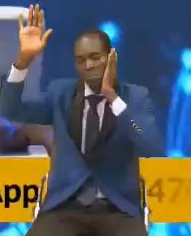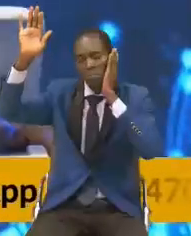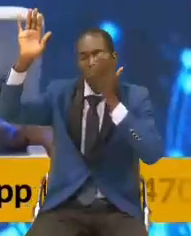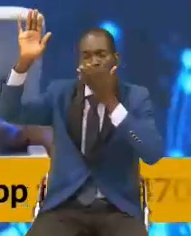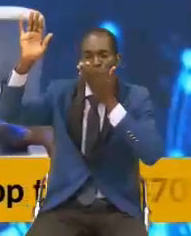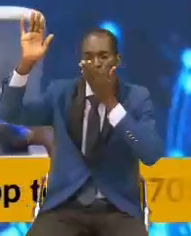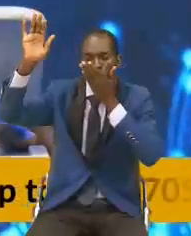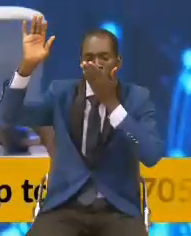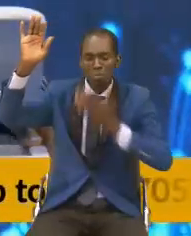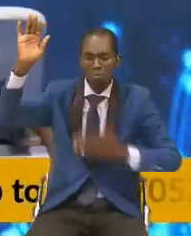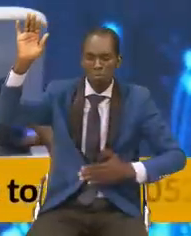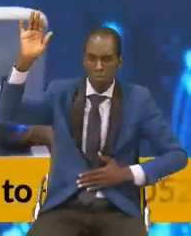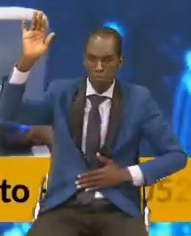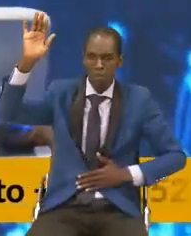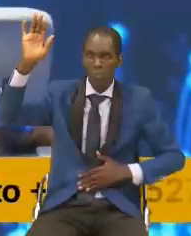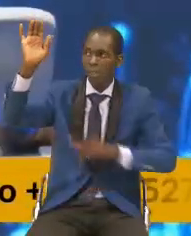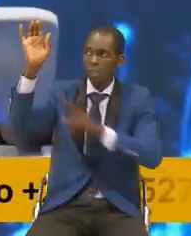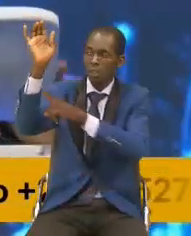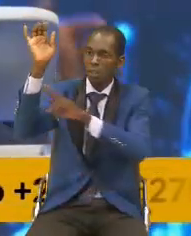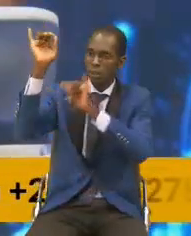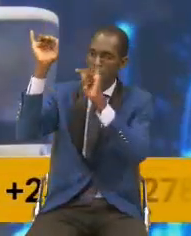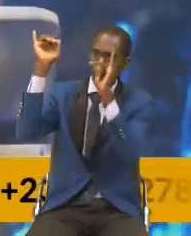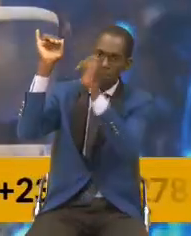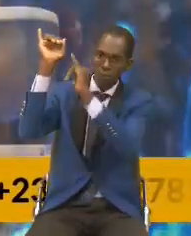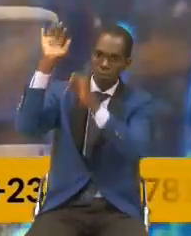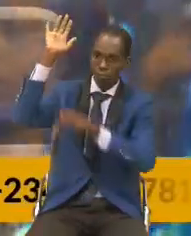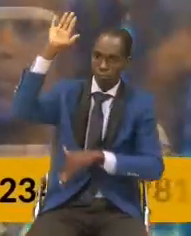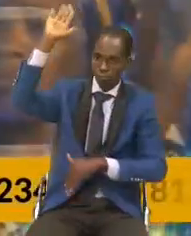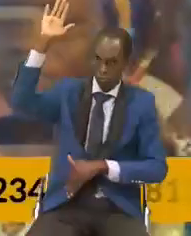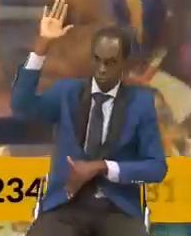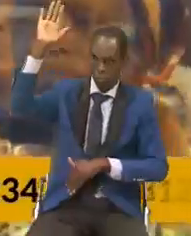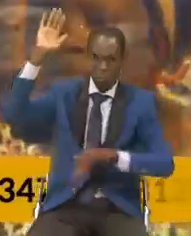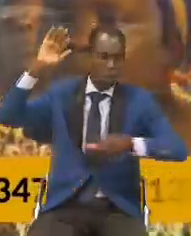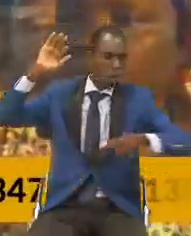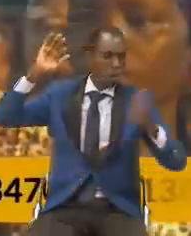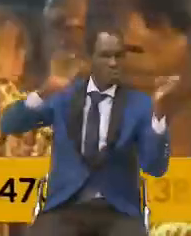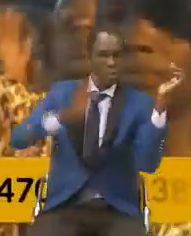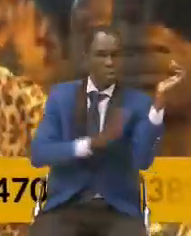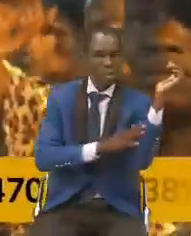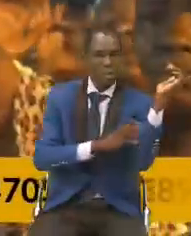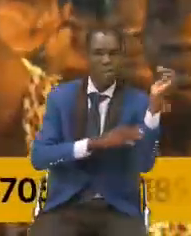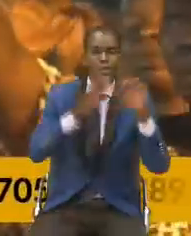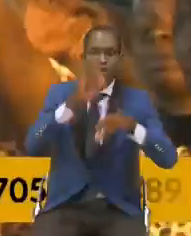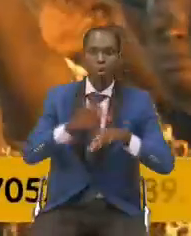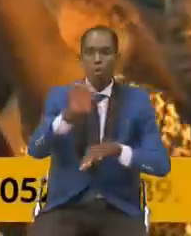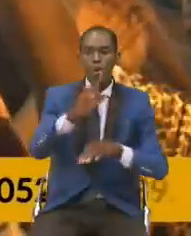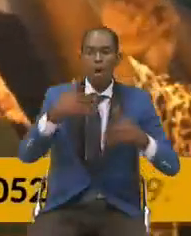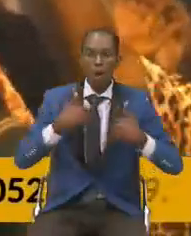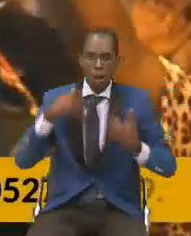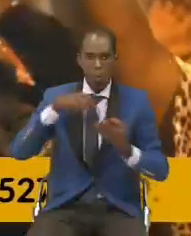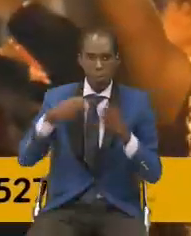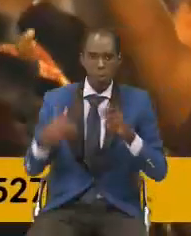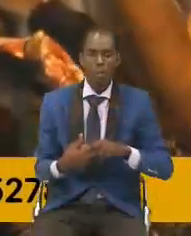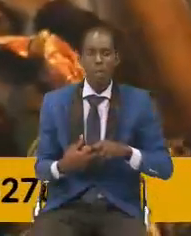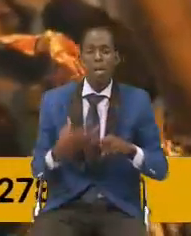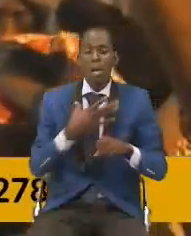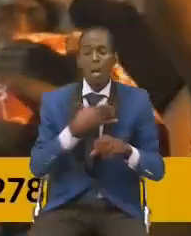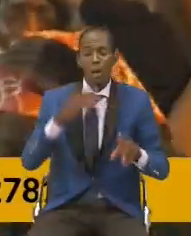then at the end when you hear that final amen before you open your eyes to tell yourself i know